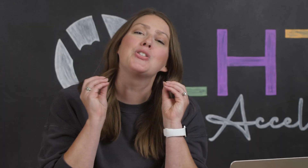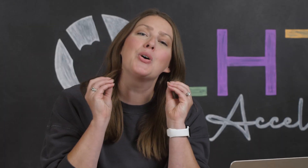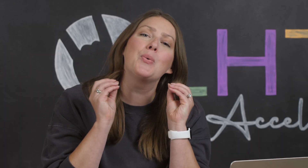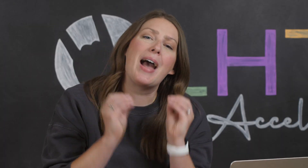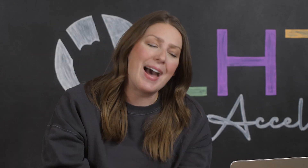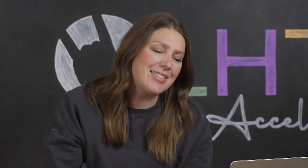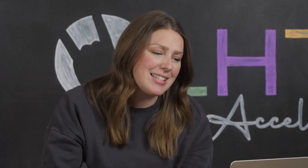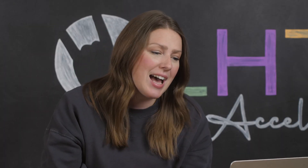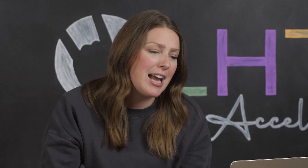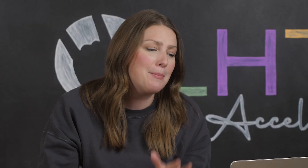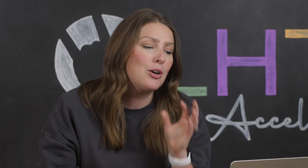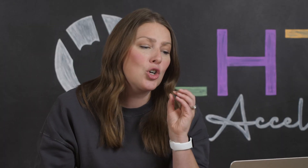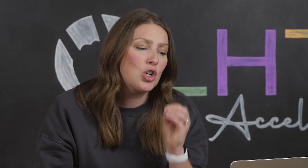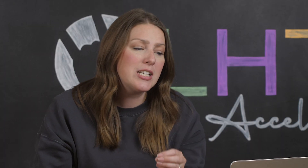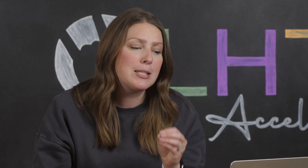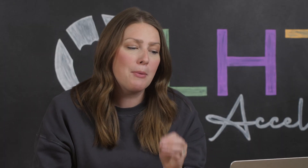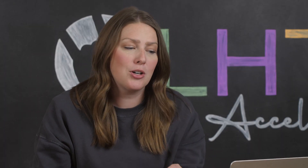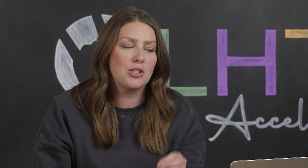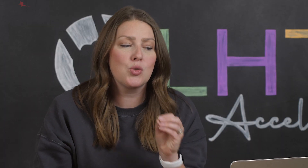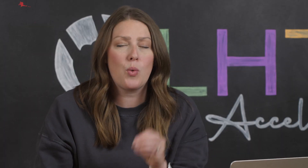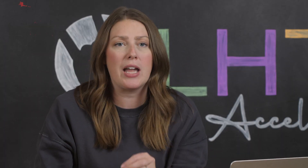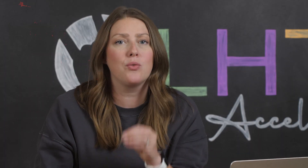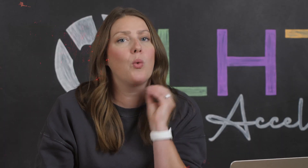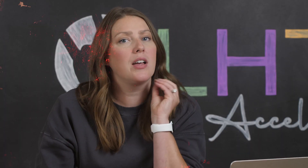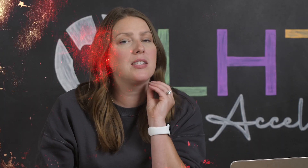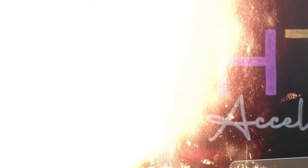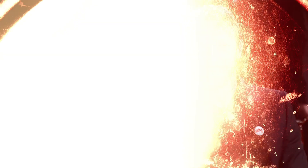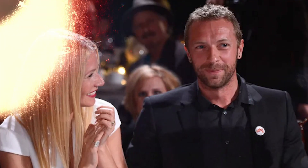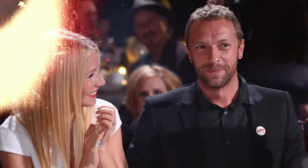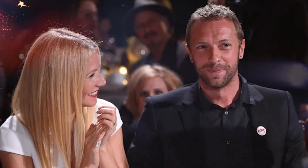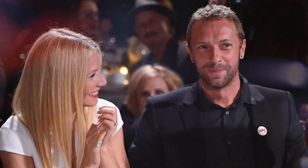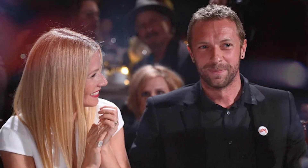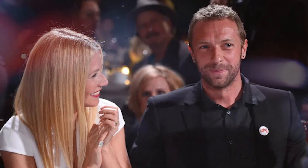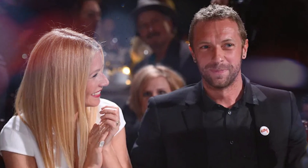So at the time, Chris Martin's wife was Gwyneth Paltrow,